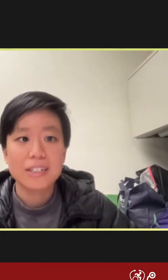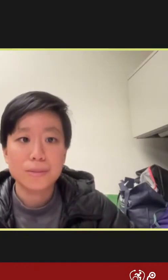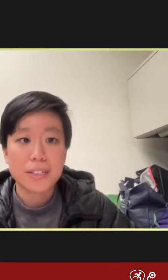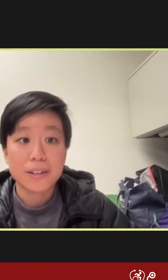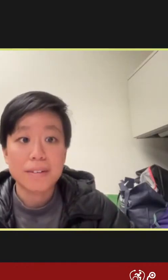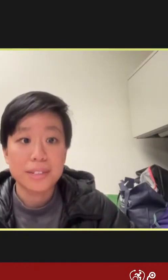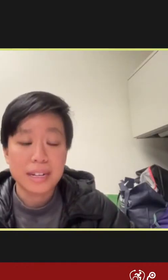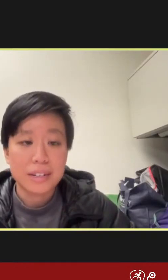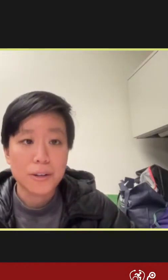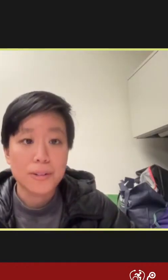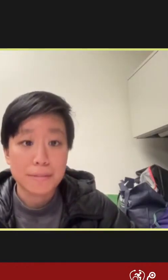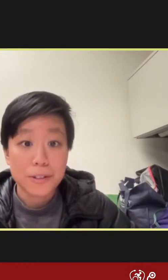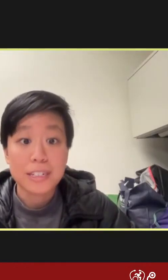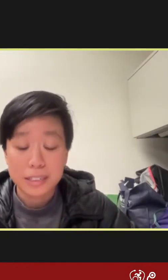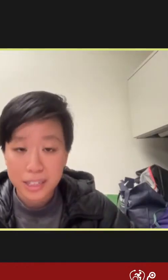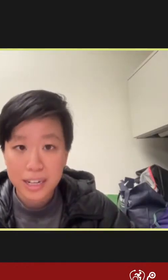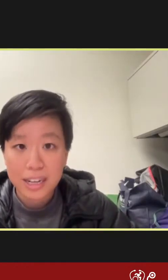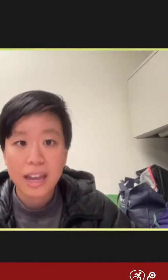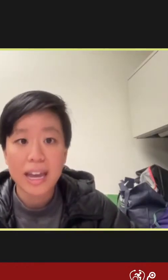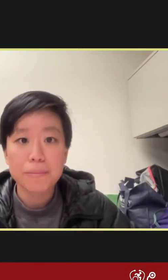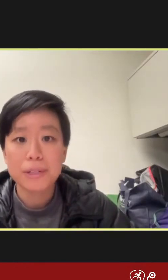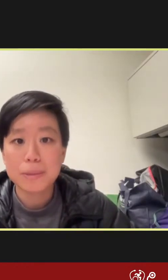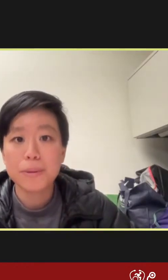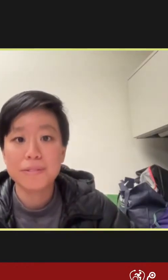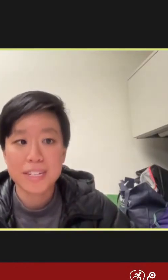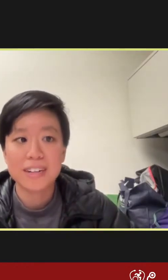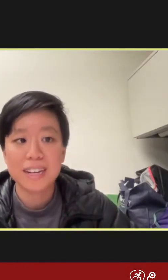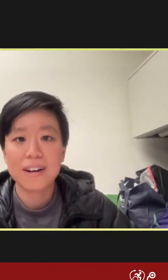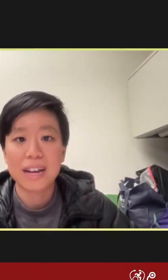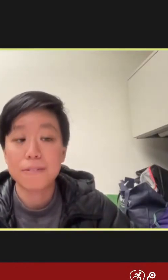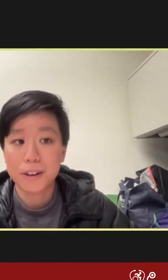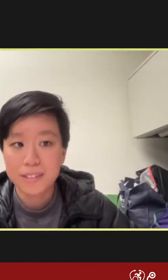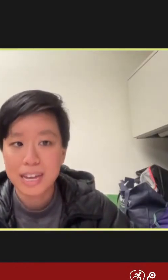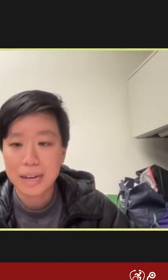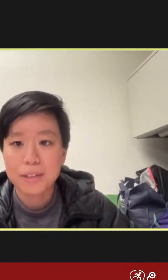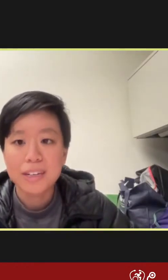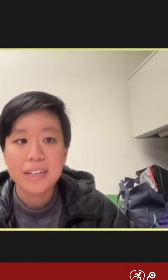director of the Neurodiversity Clinic and principal investigator at the Fung Lab.